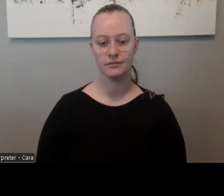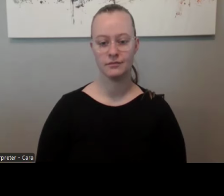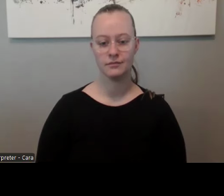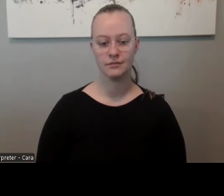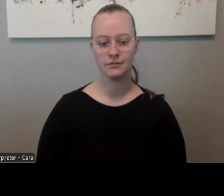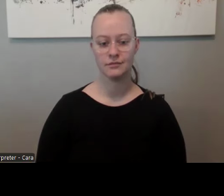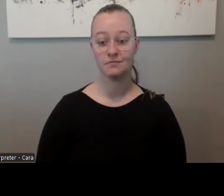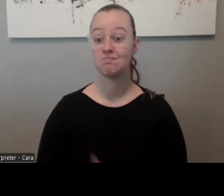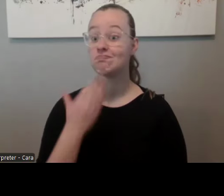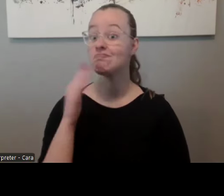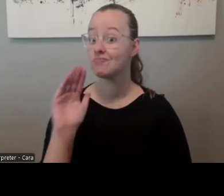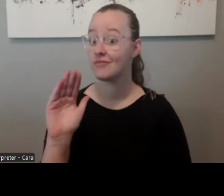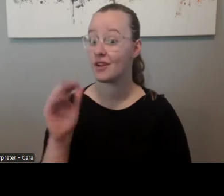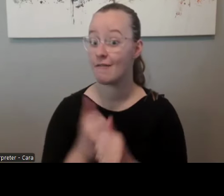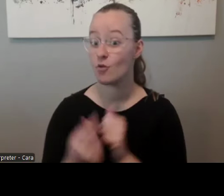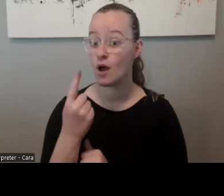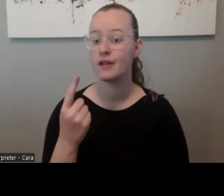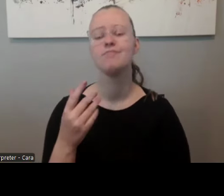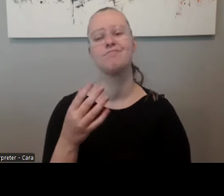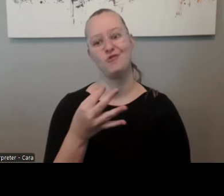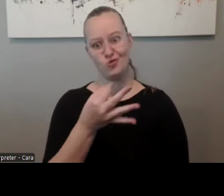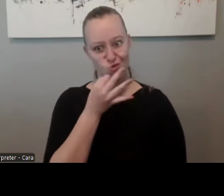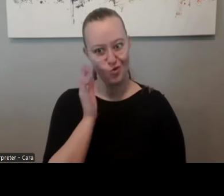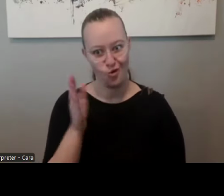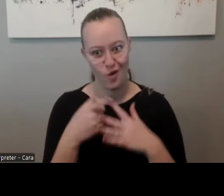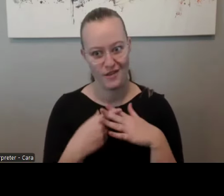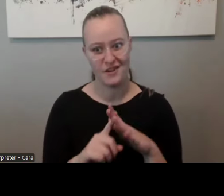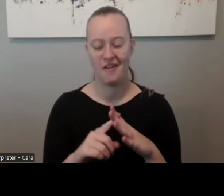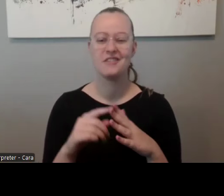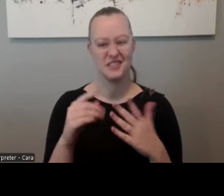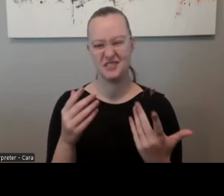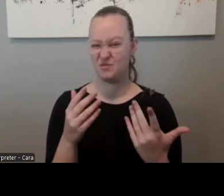Good afternoon everyone. We will be starting shortly, just letting everyone join.